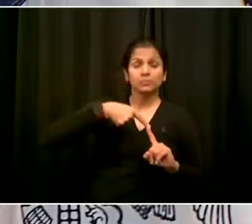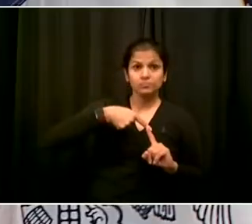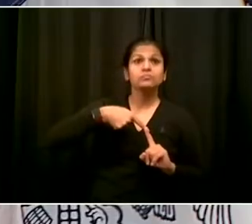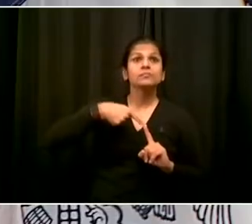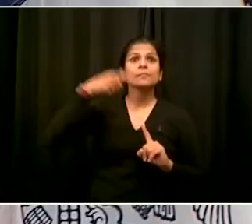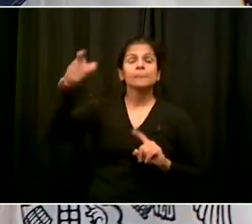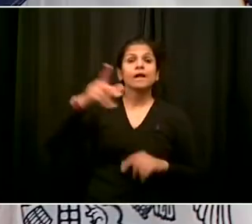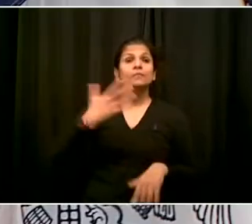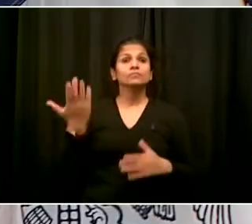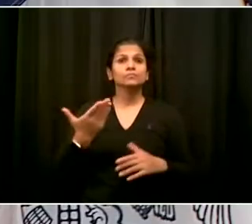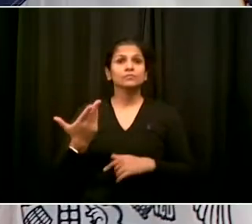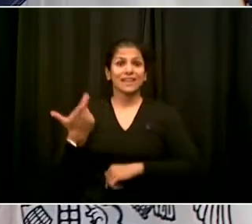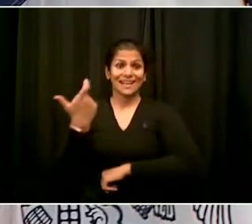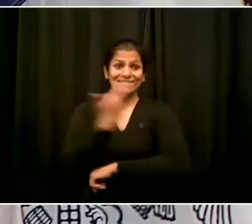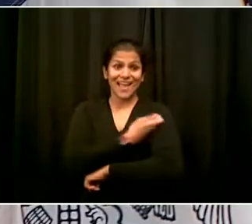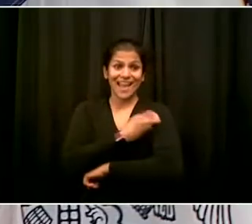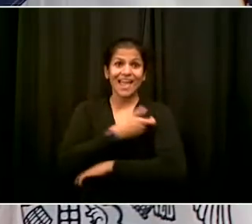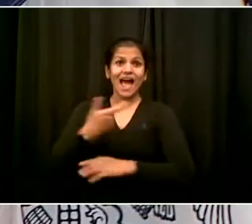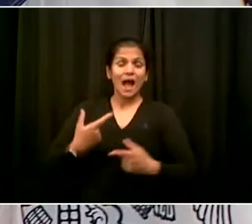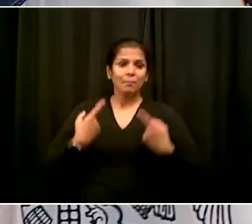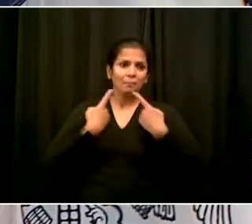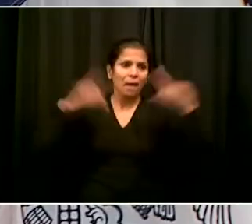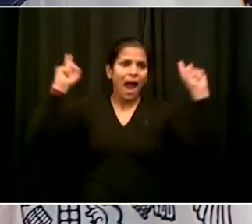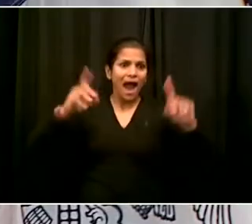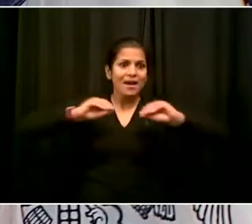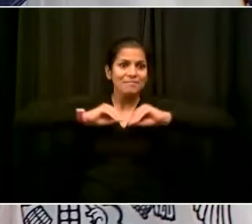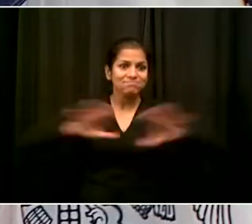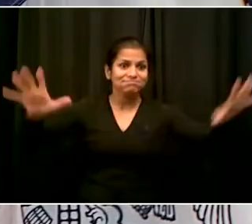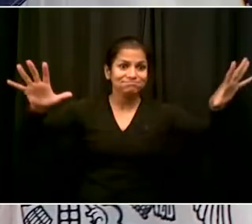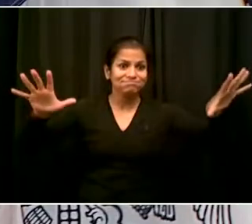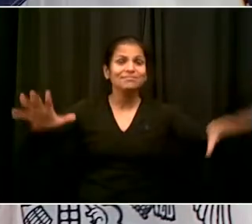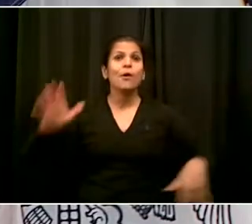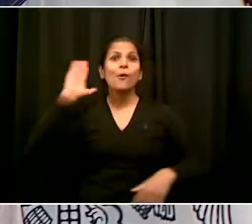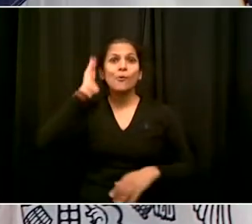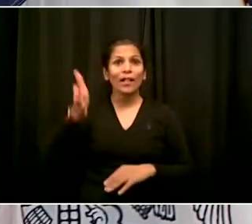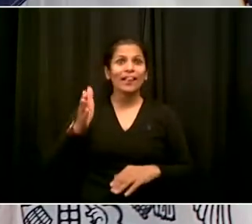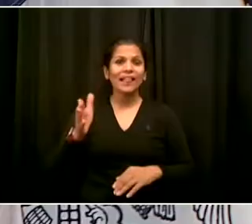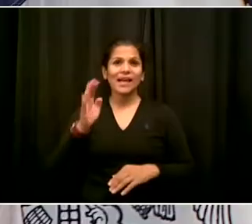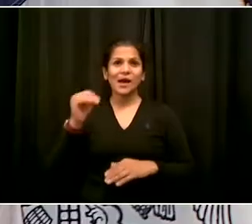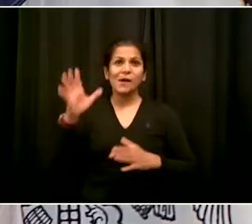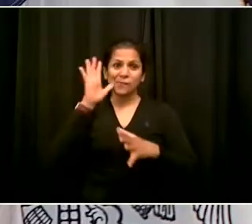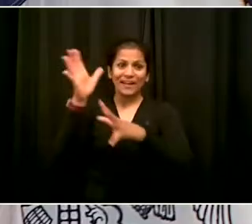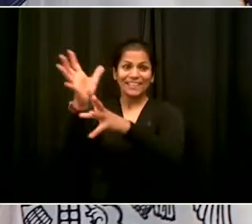WE''LL TALK ABOUT THAT. BUT THAT THANK GOD, THE CAVALRY IS COMING, THE VACCINE IS COMING, STARTING THIS MONTH, THIS MONTH OF DECEMBER.